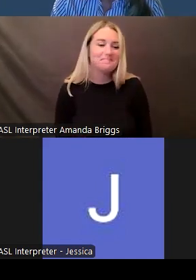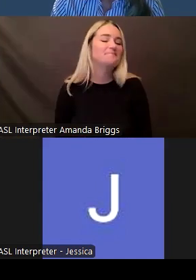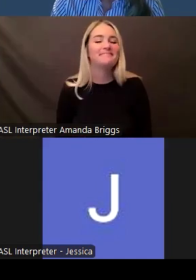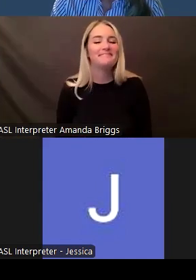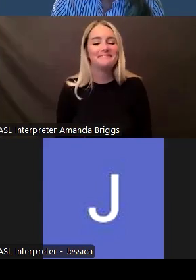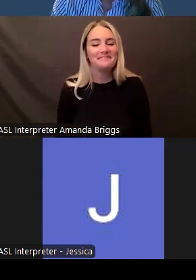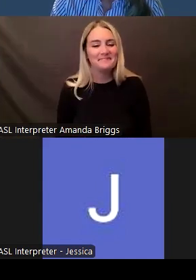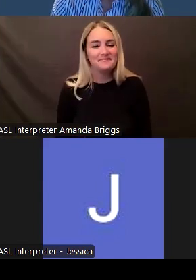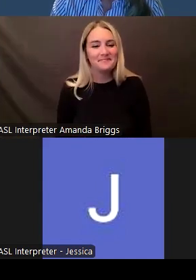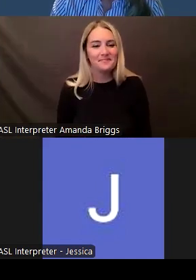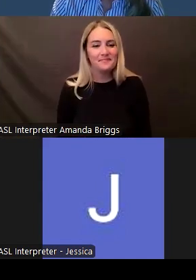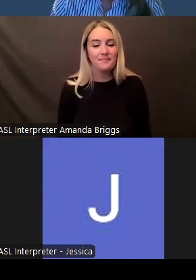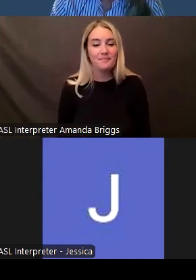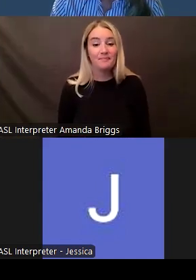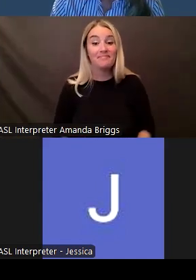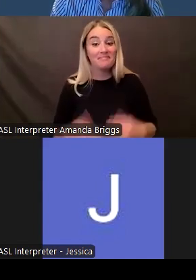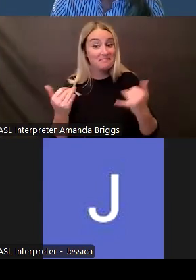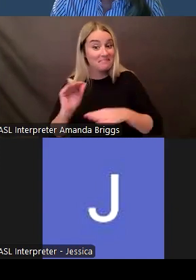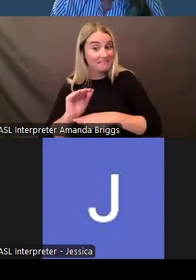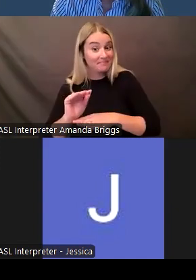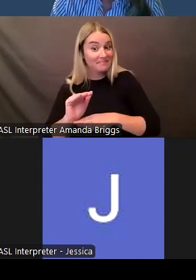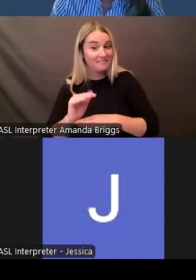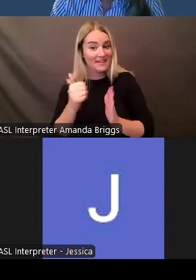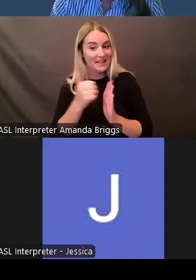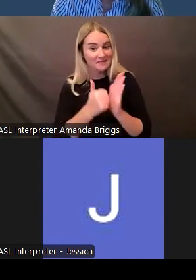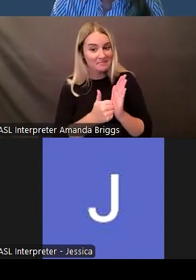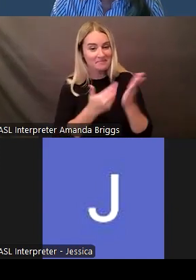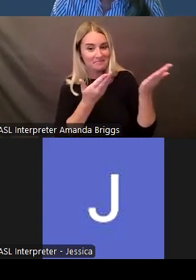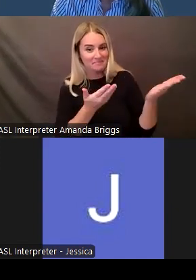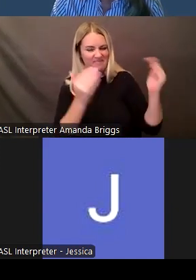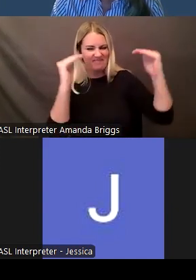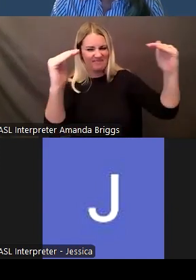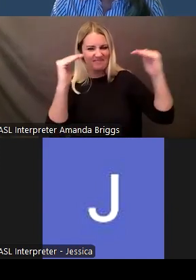So this evening, for our agenda, we're hoping to answer several questions